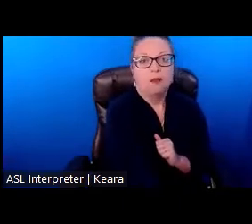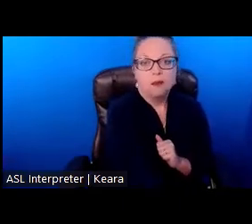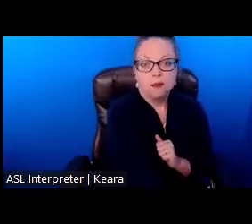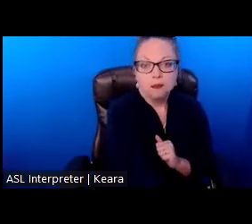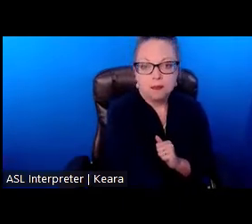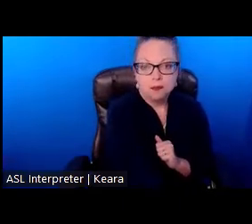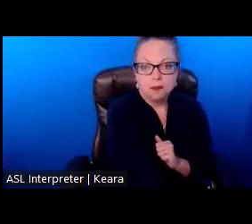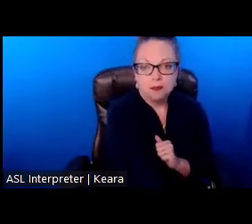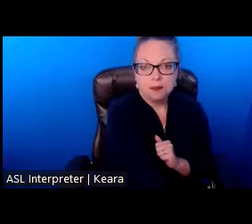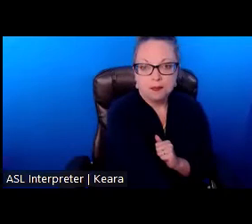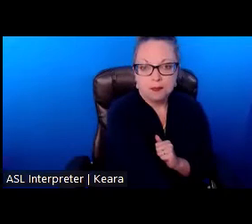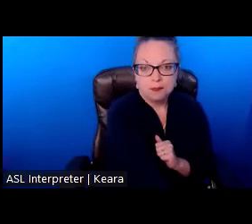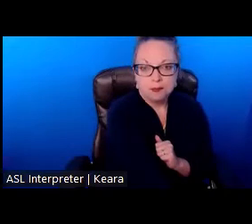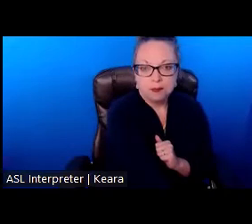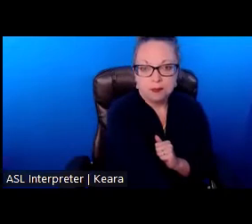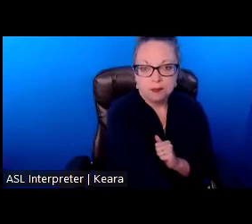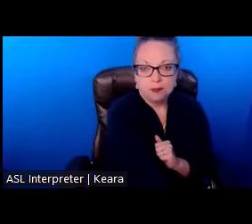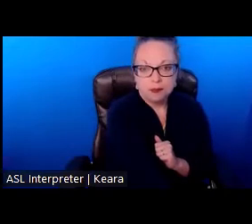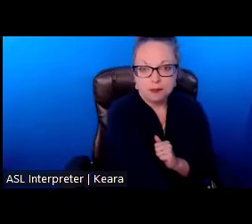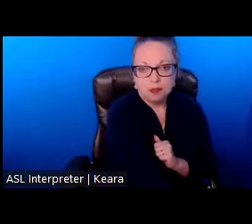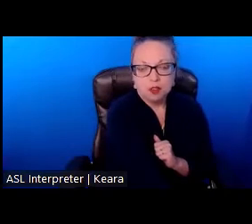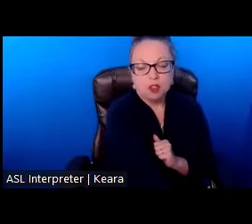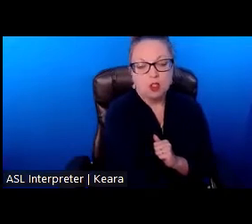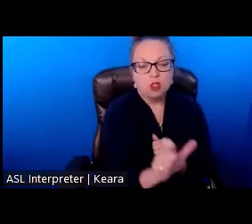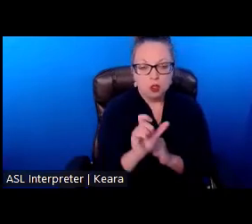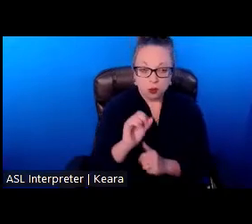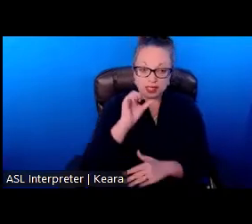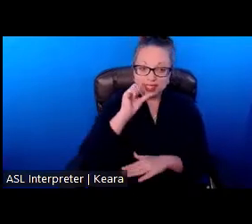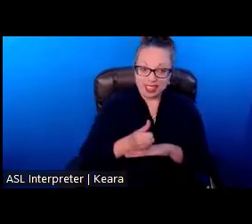Formatted for a standard 8 ½” x 11” page size.